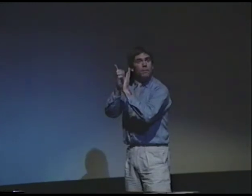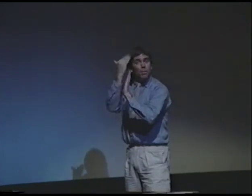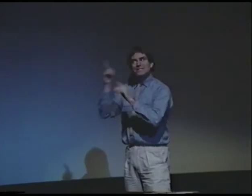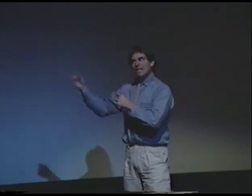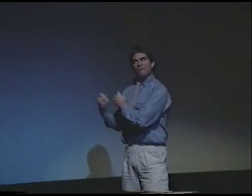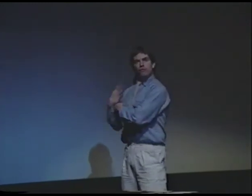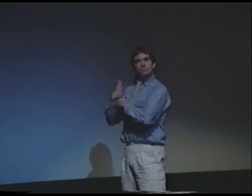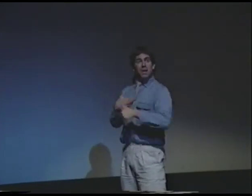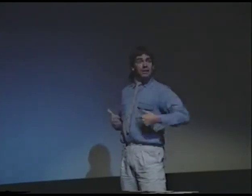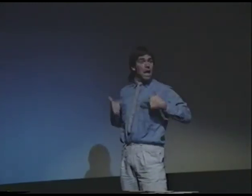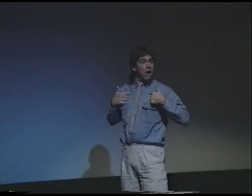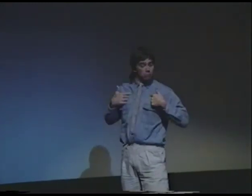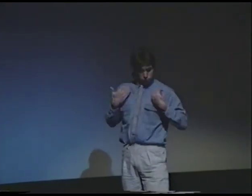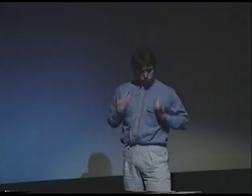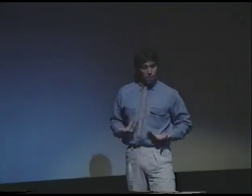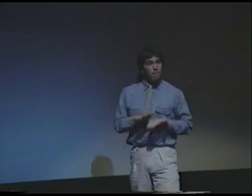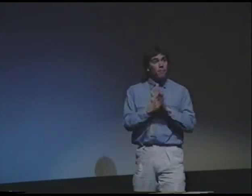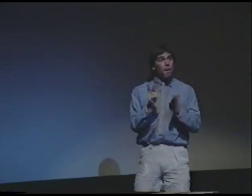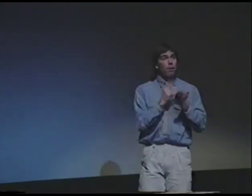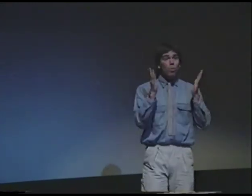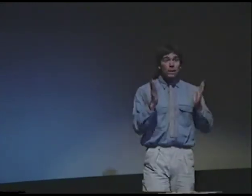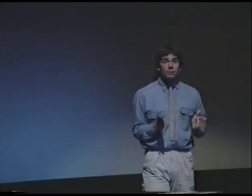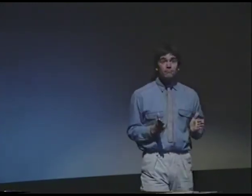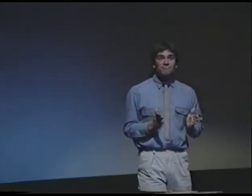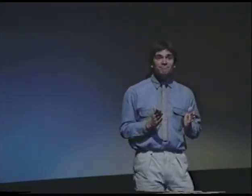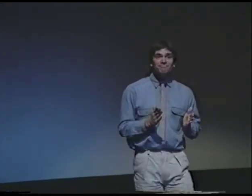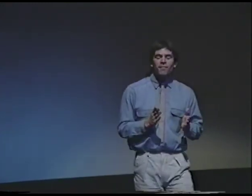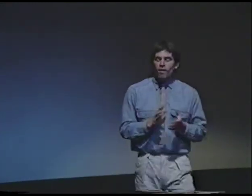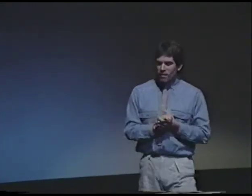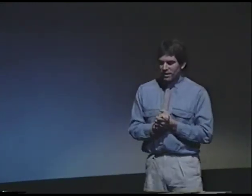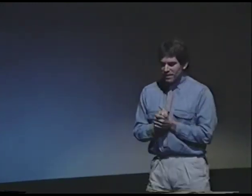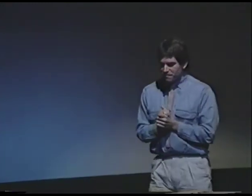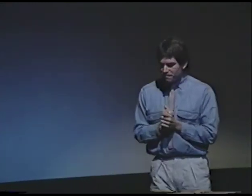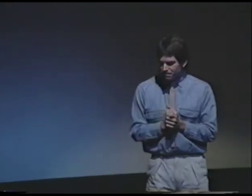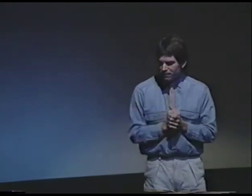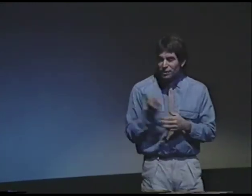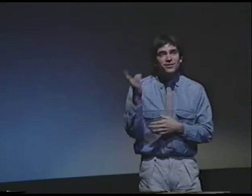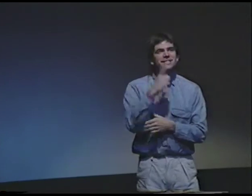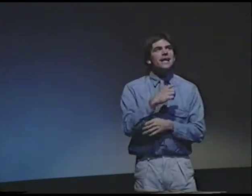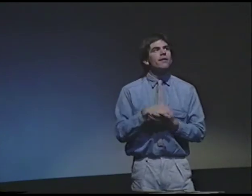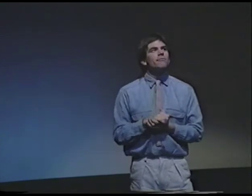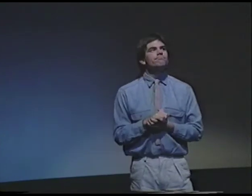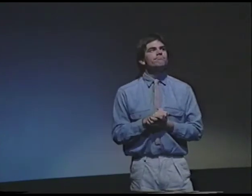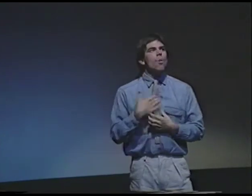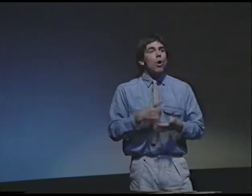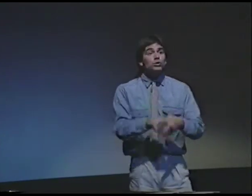And that was an important moment. It influenced my life in becoming a poet.